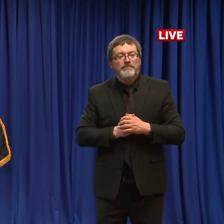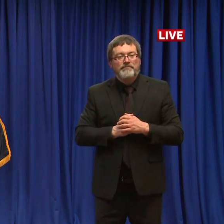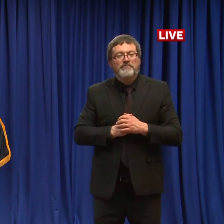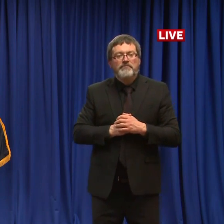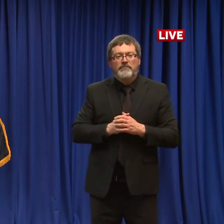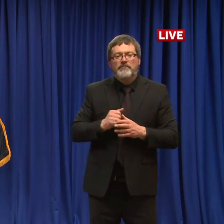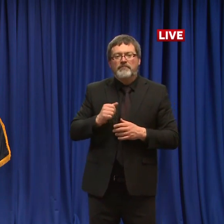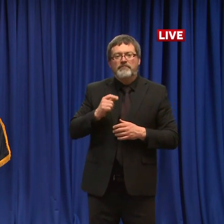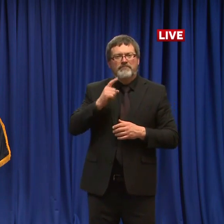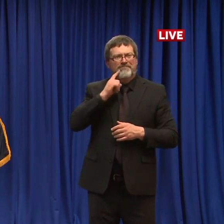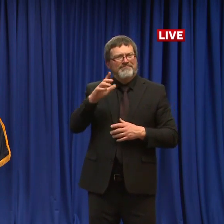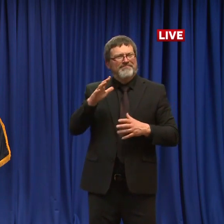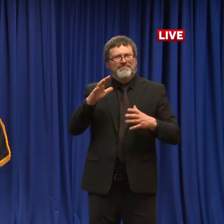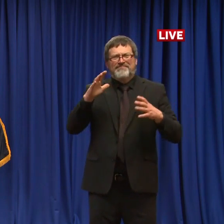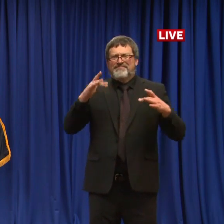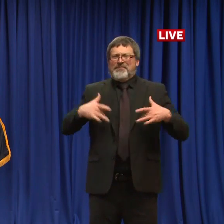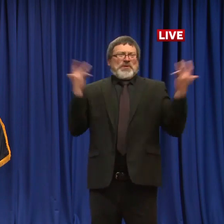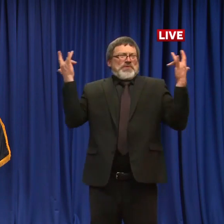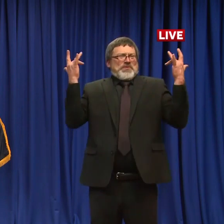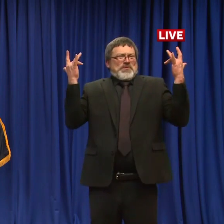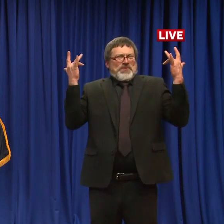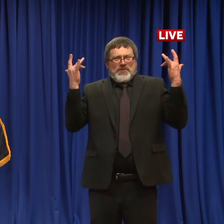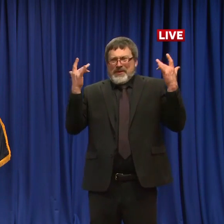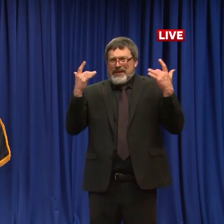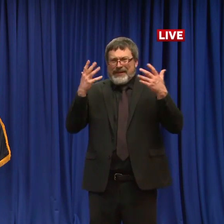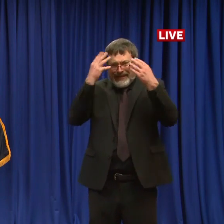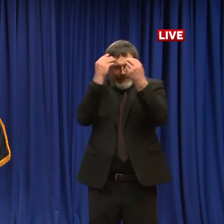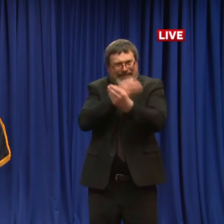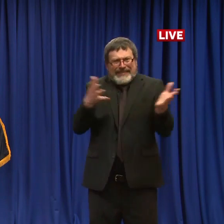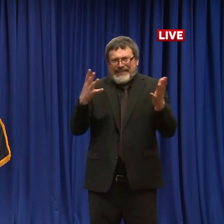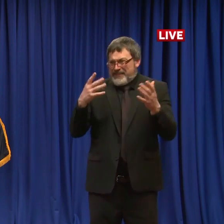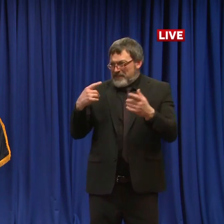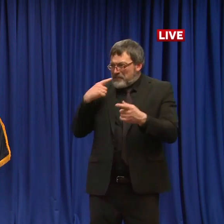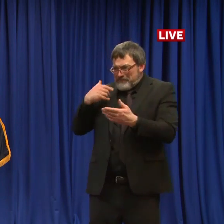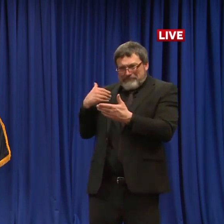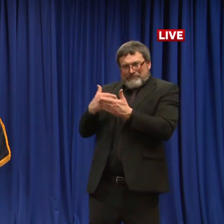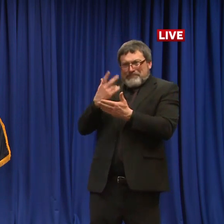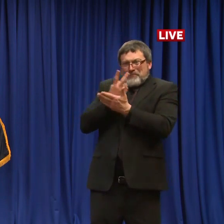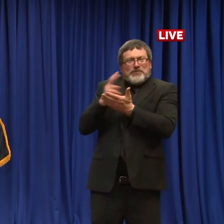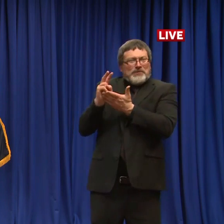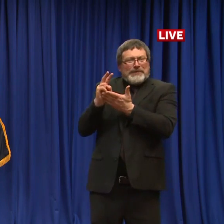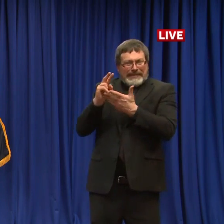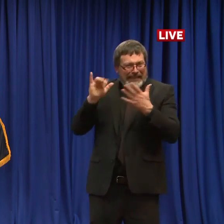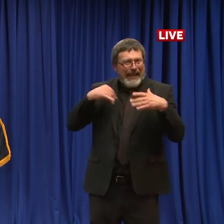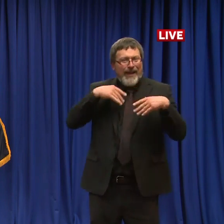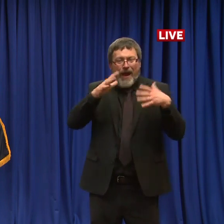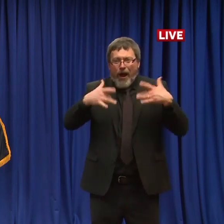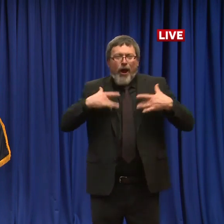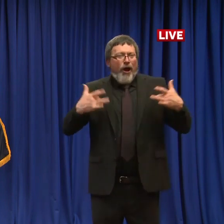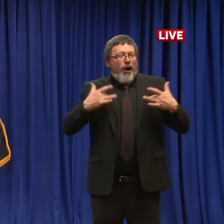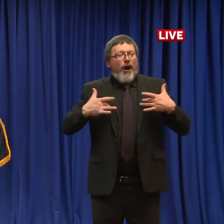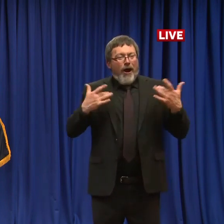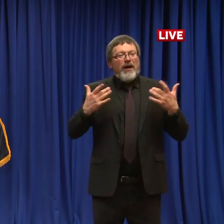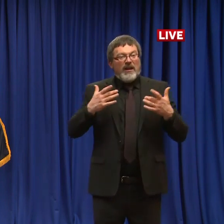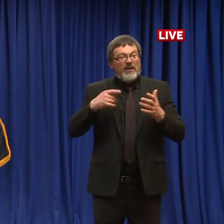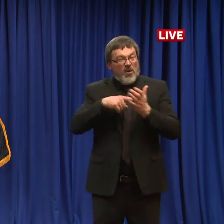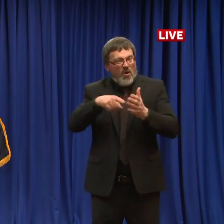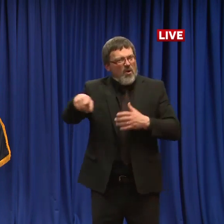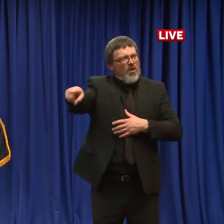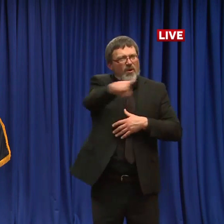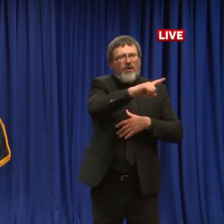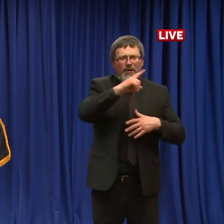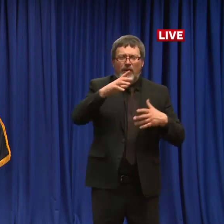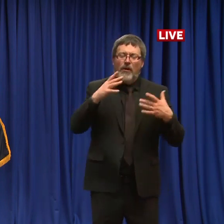SO I JUST A TERRIFIC START ON BOTH FRONTS 3.2 MILLION DOLLARS RAISED IN JUST A FEW WEEKS HERE IS JUST I MEAN, IT REALLY IS AWESOME.